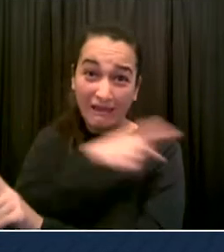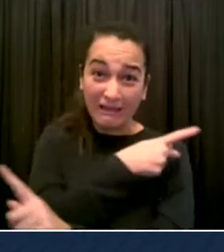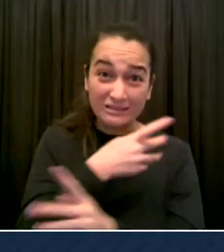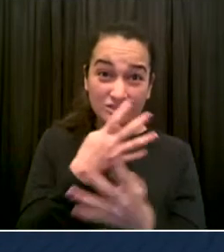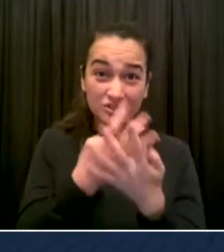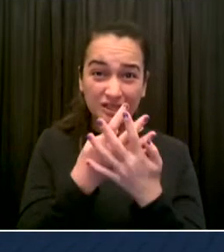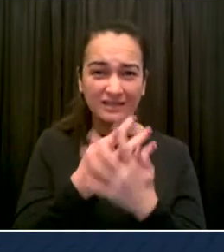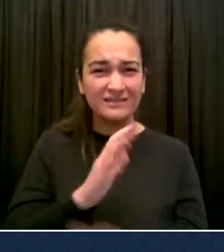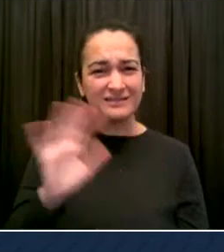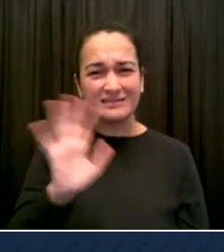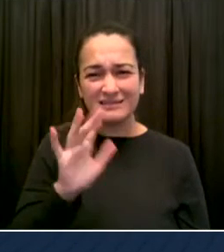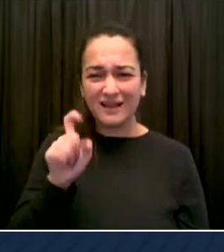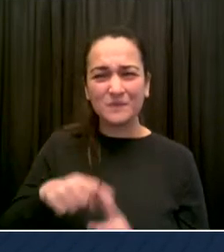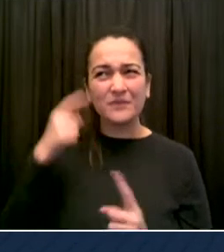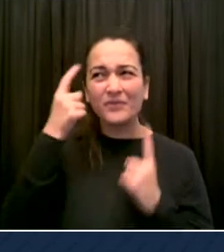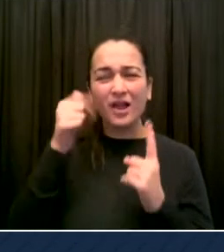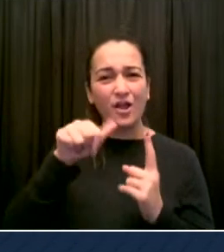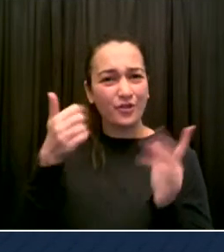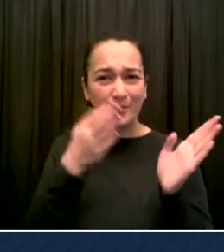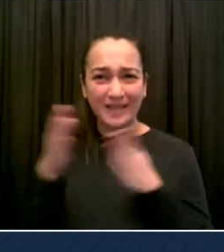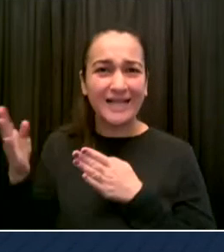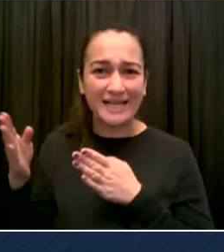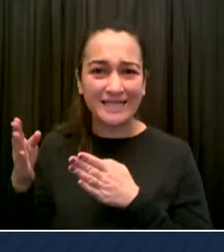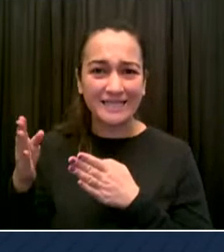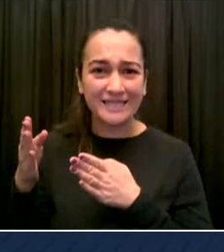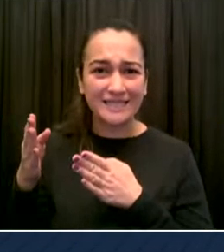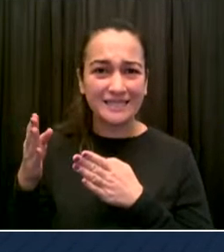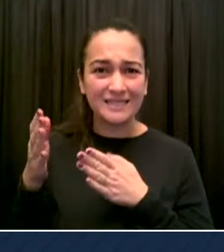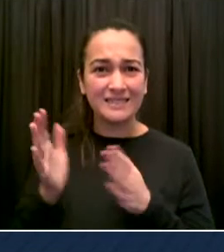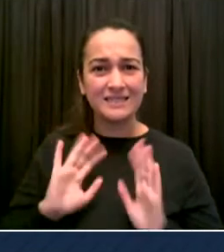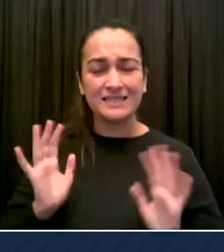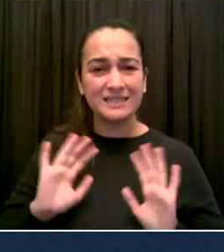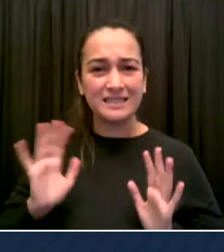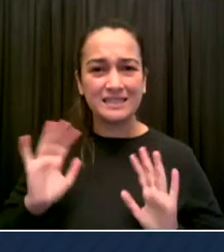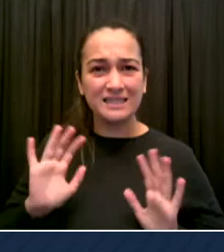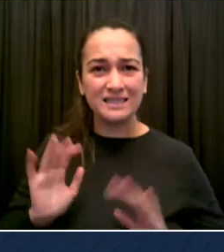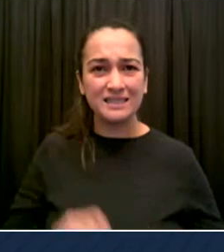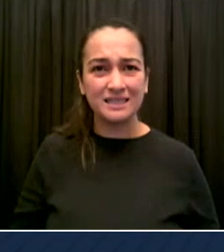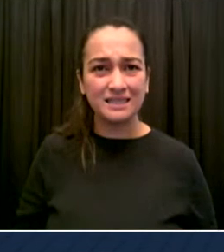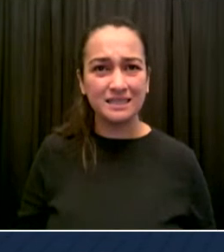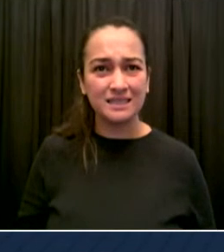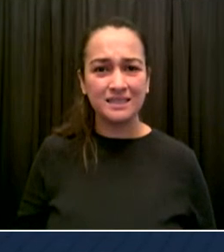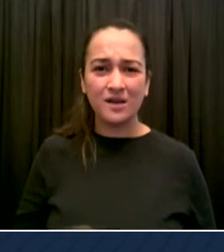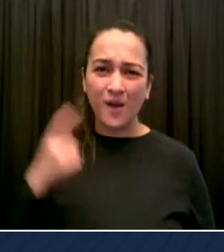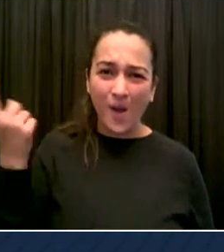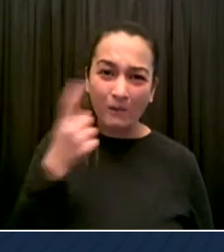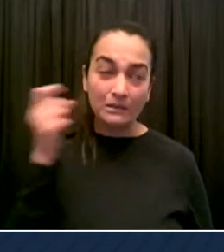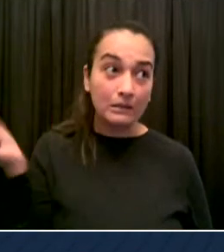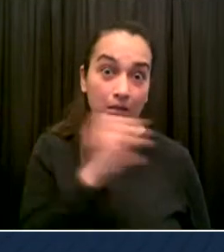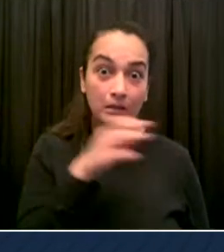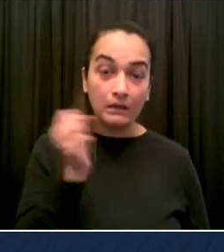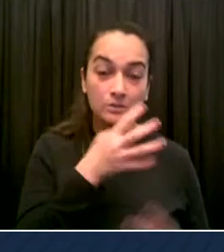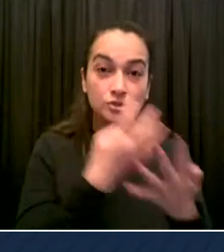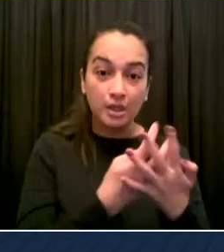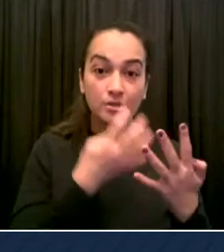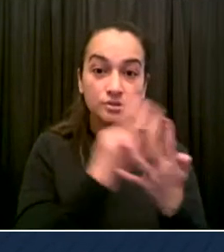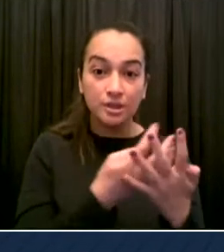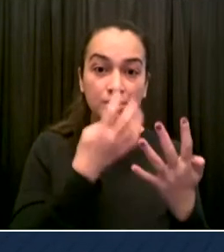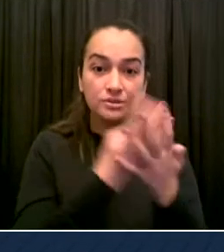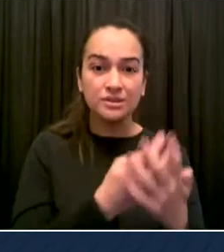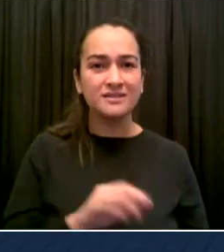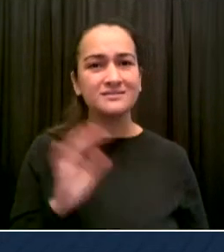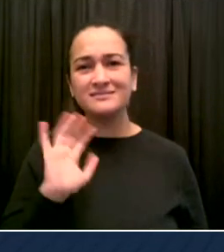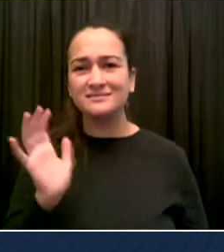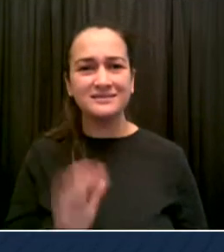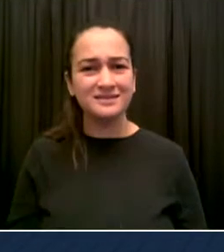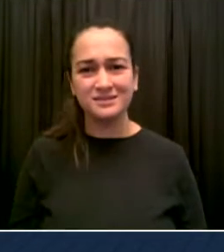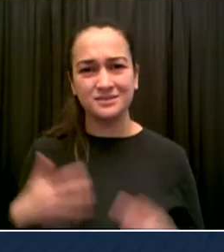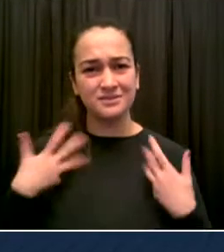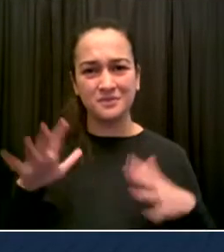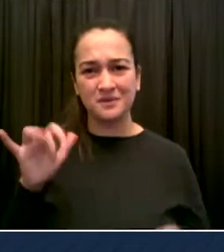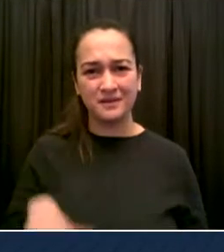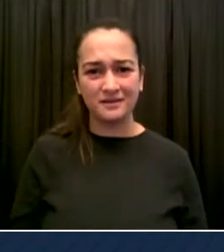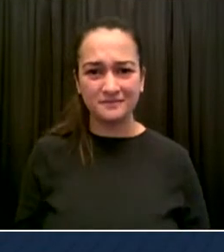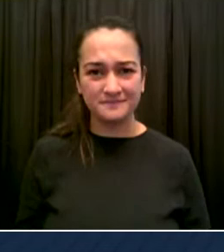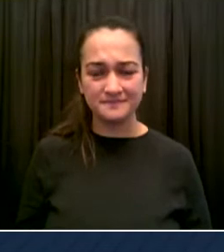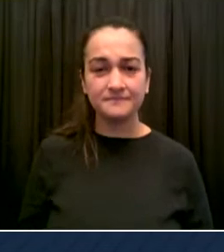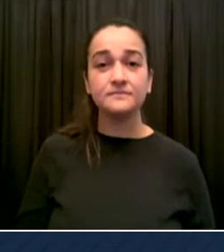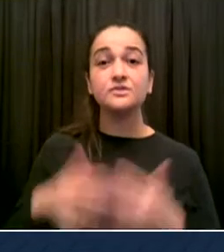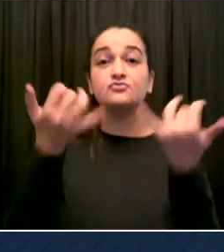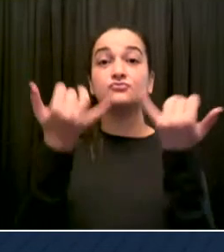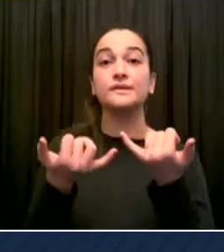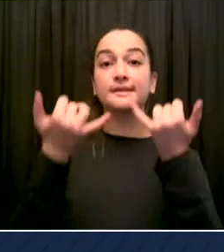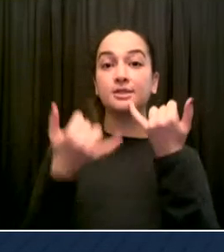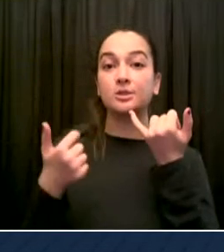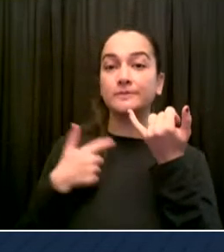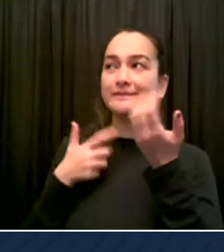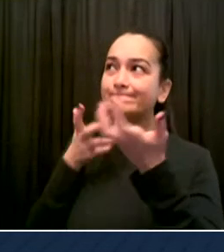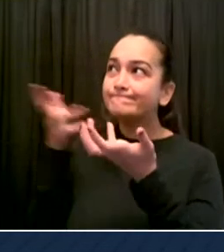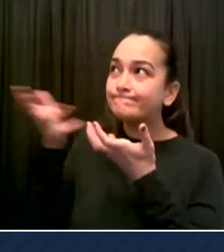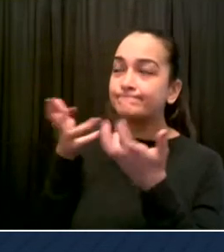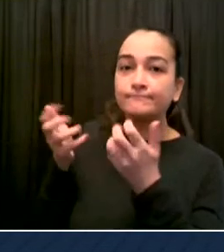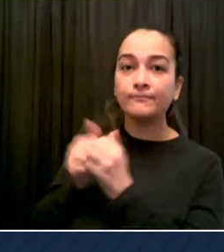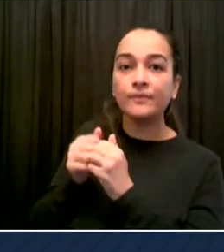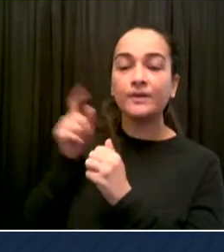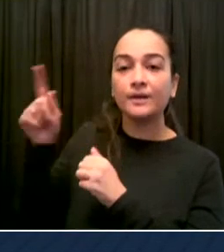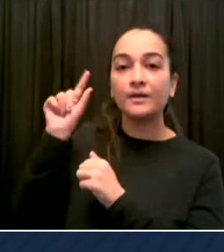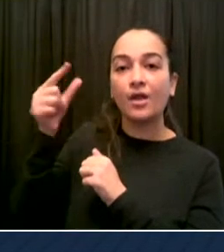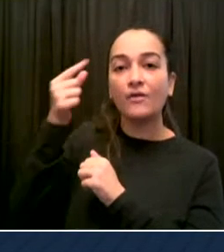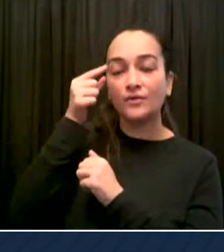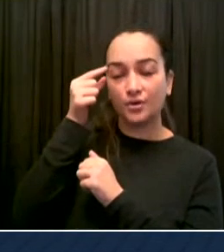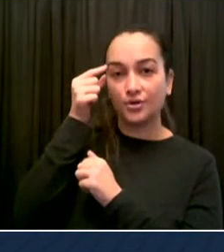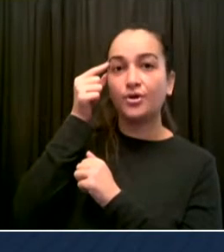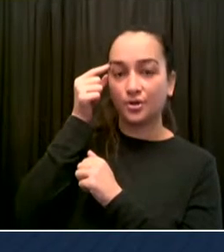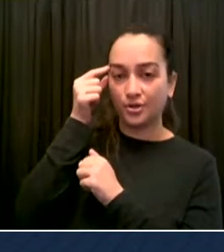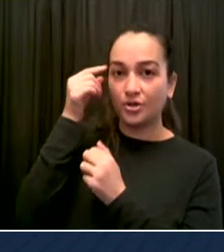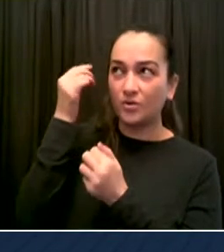NOT WHERE OUR ENERGY NEEDS TO